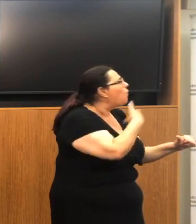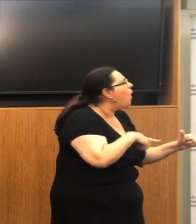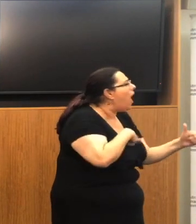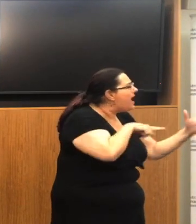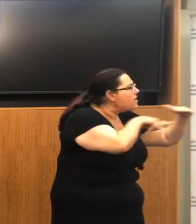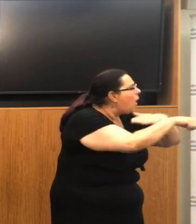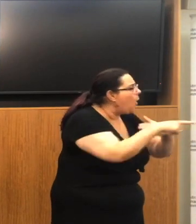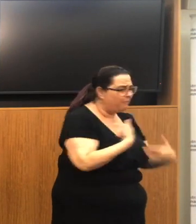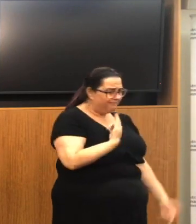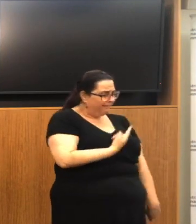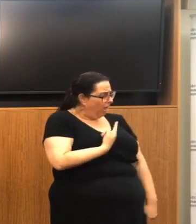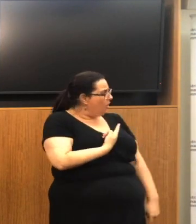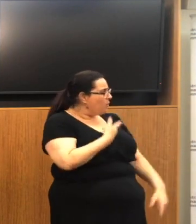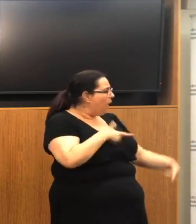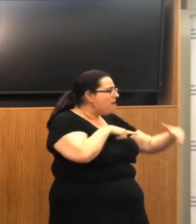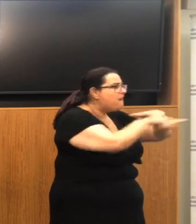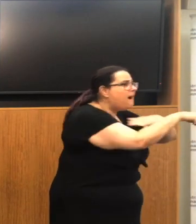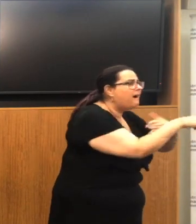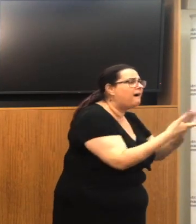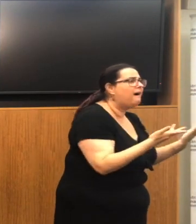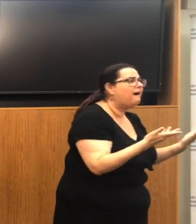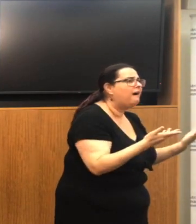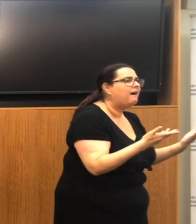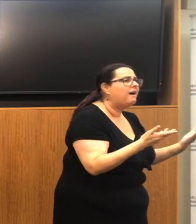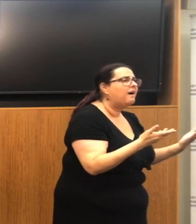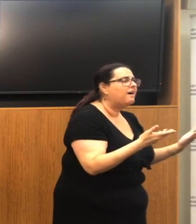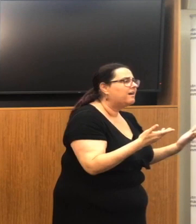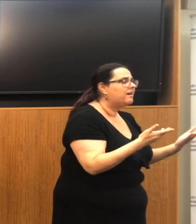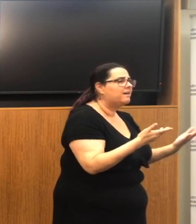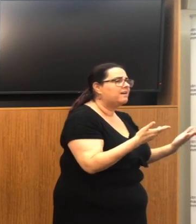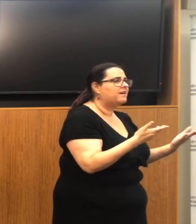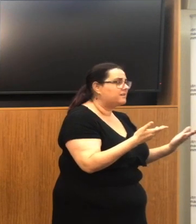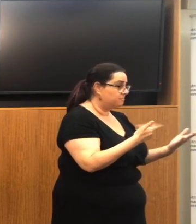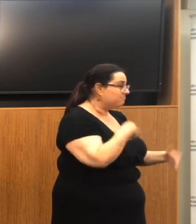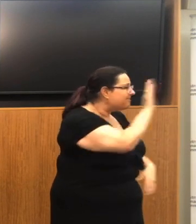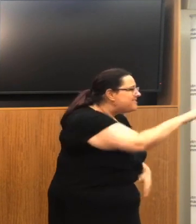they had fled. And confronted them.